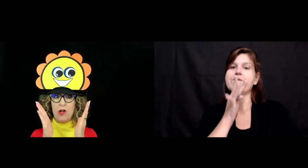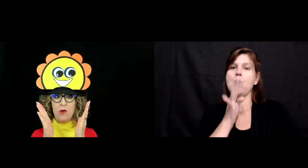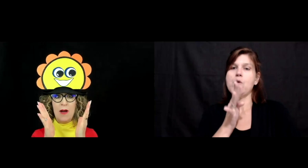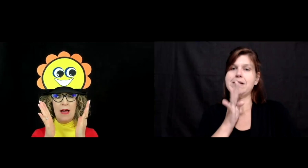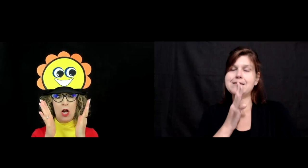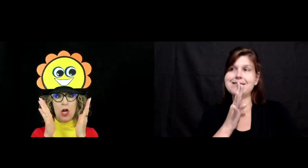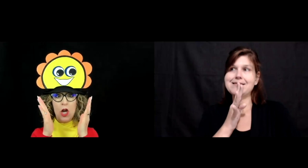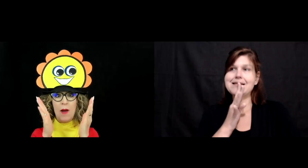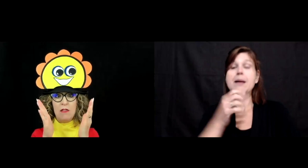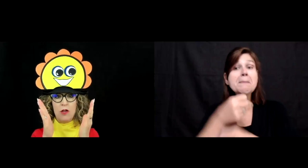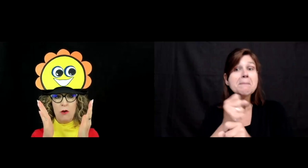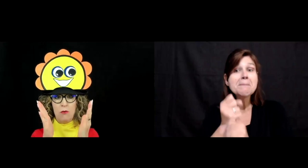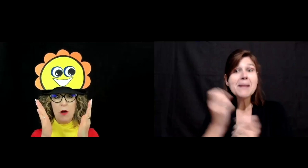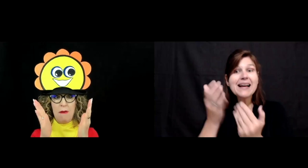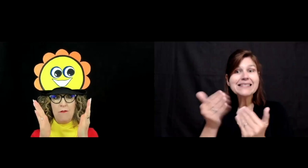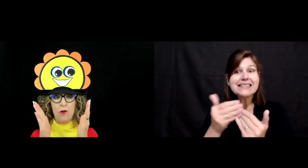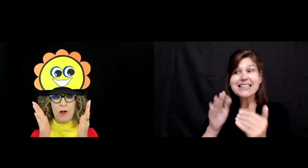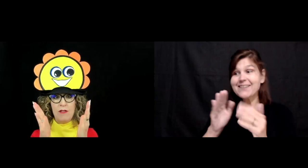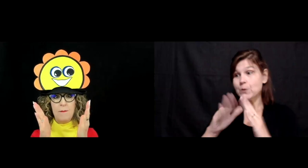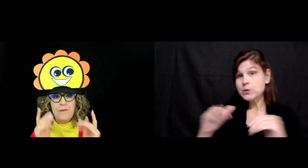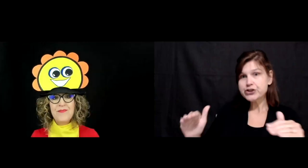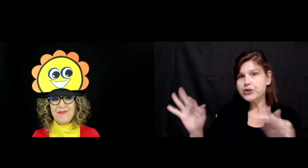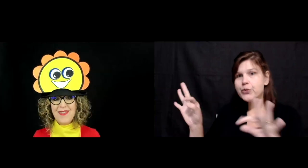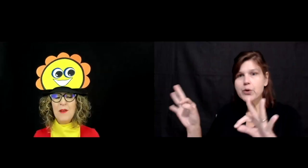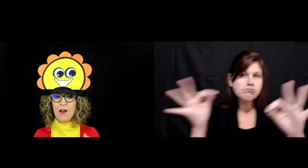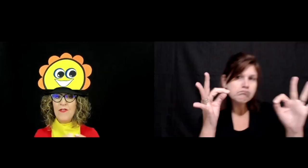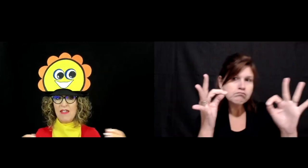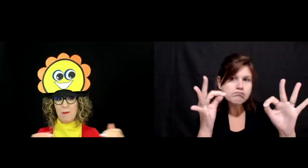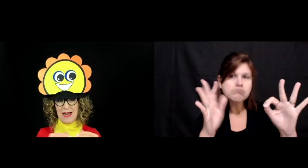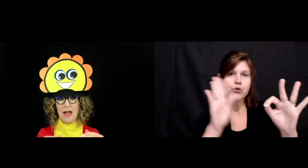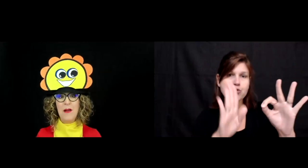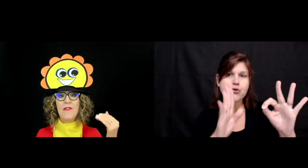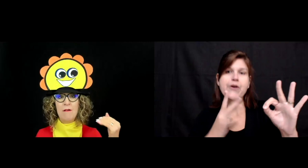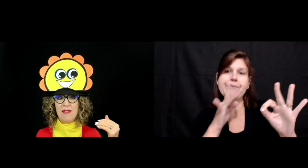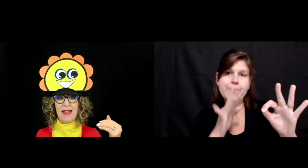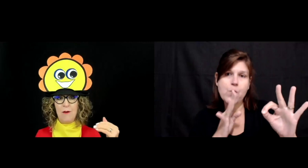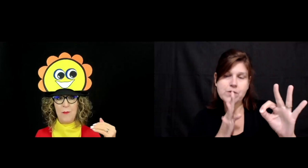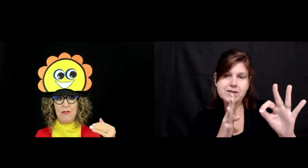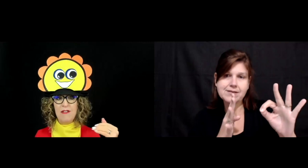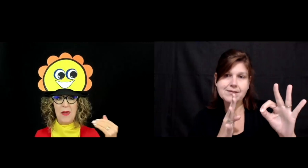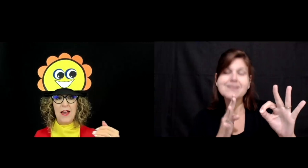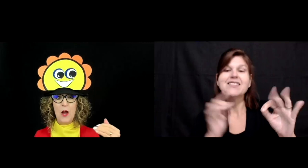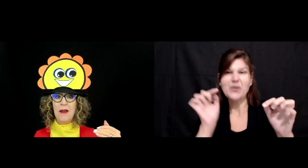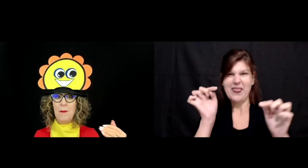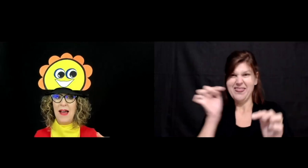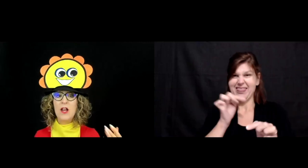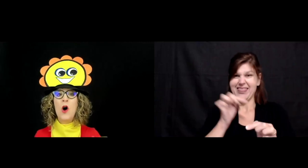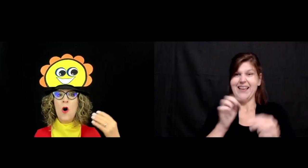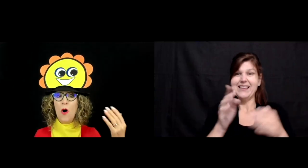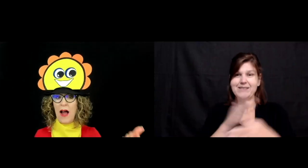to cue into my voice. But on this clip, there is sound, there is piano playing behind.